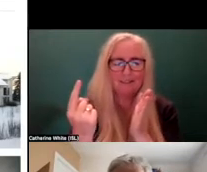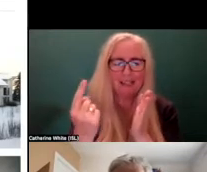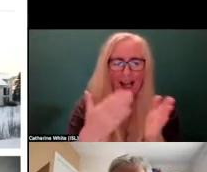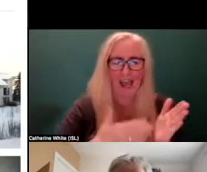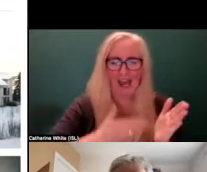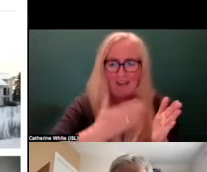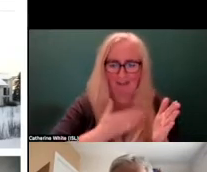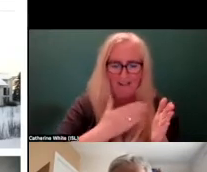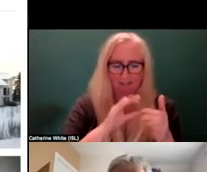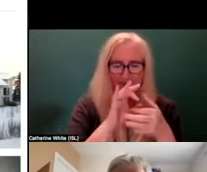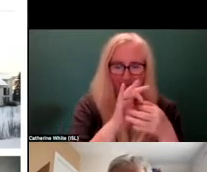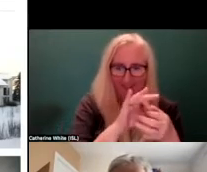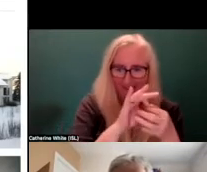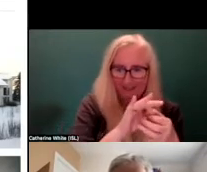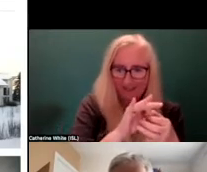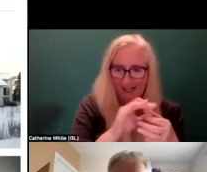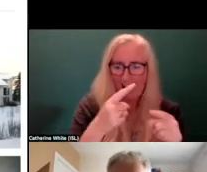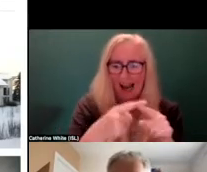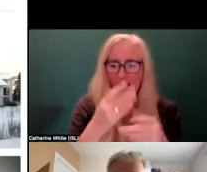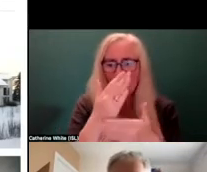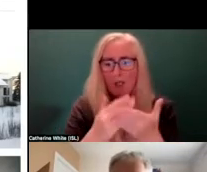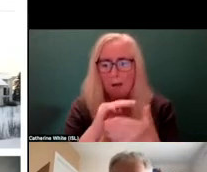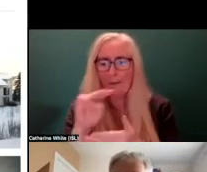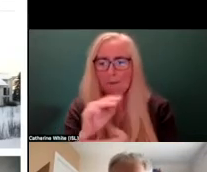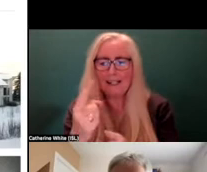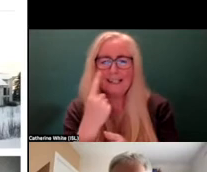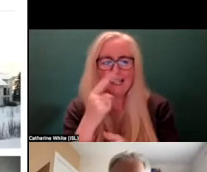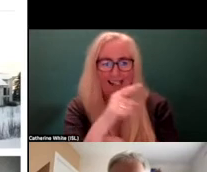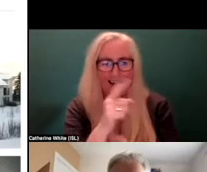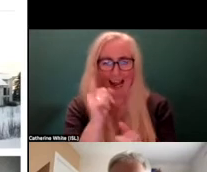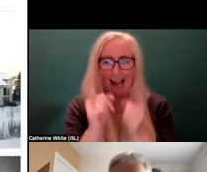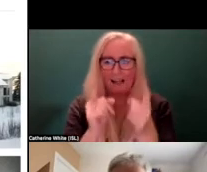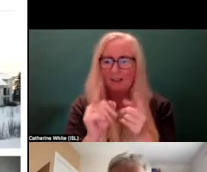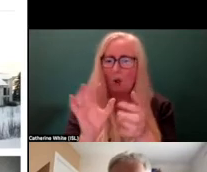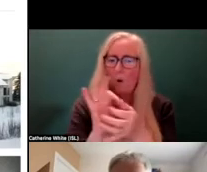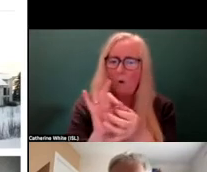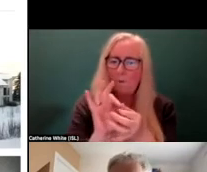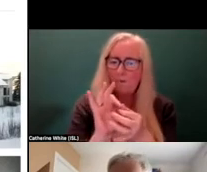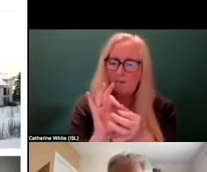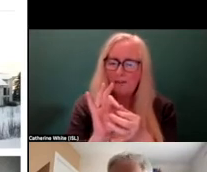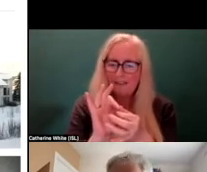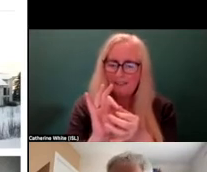autonomy in the living units, and the extent to which some people see that as being their home.